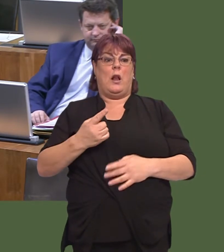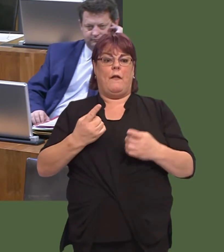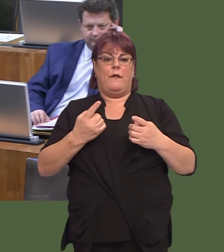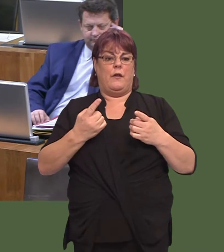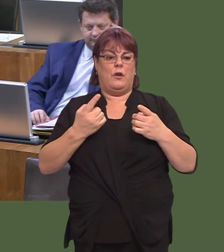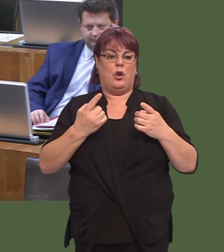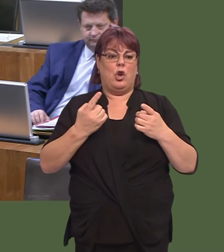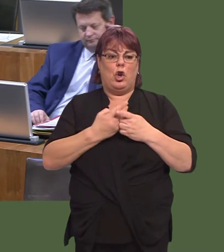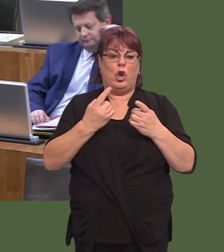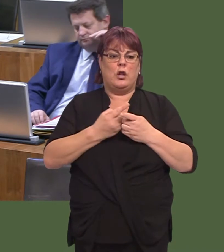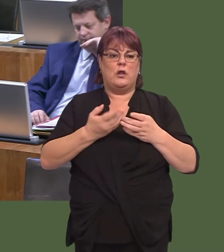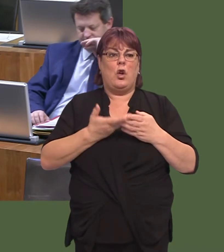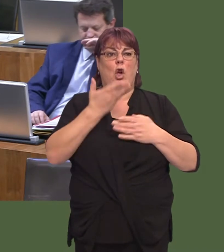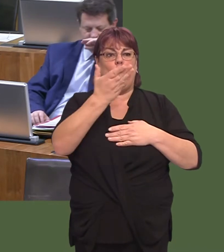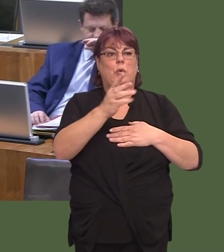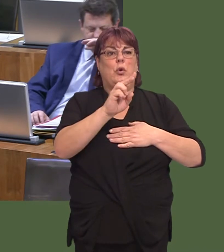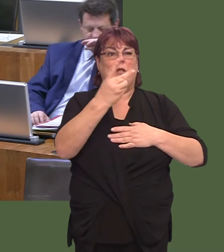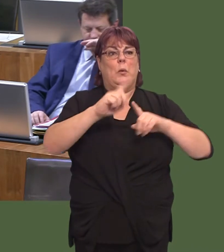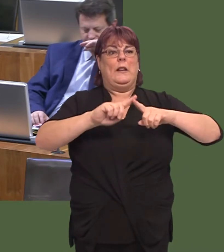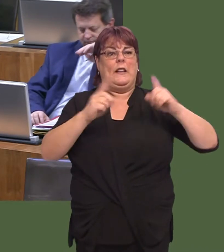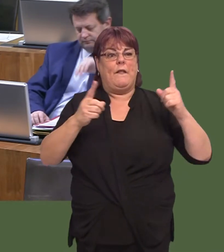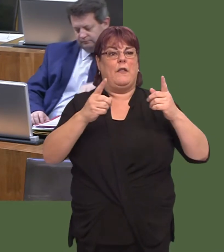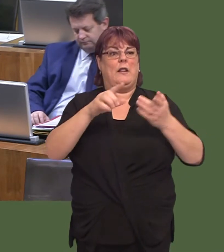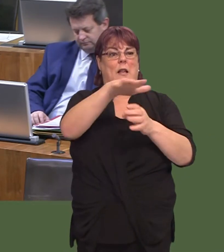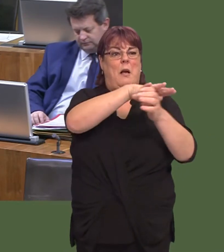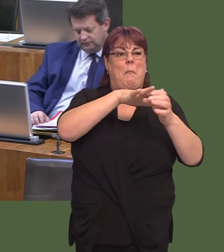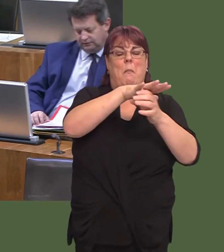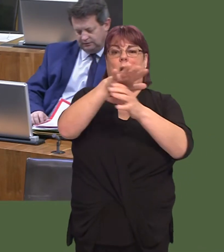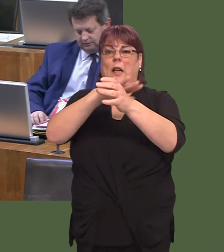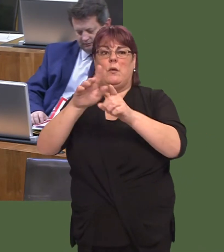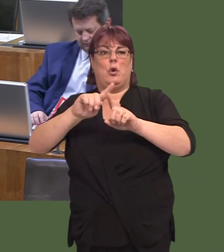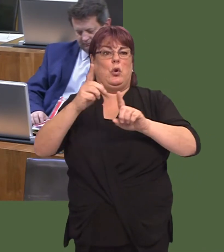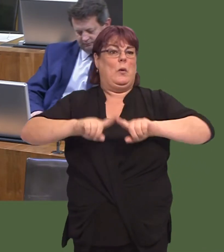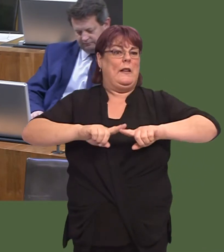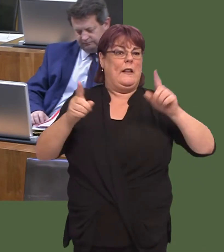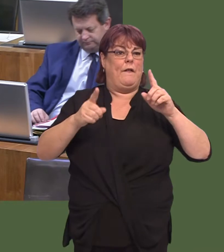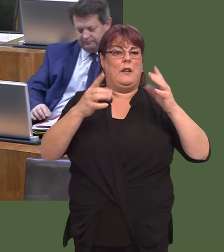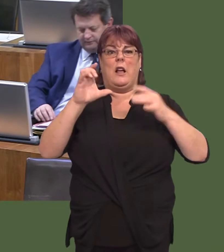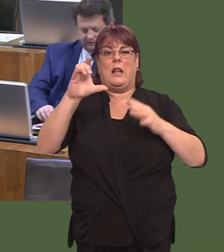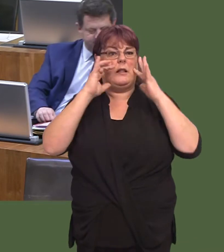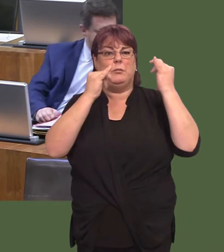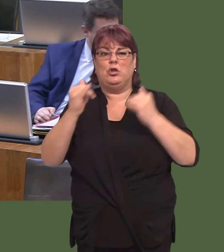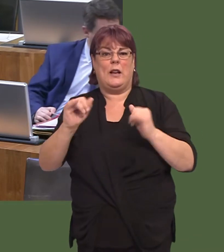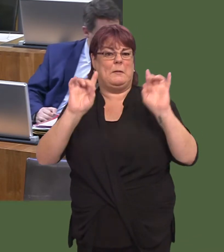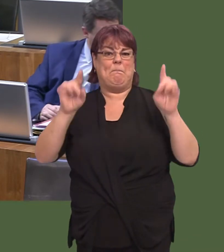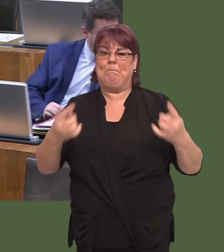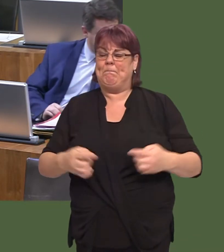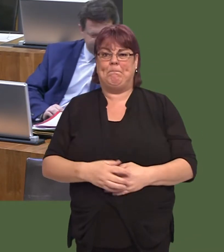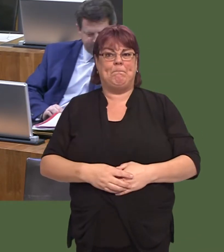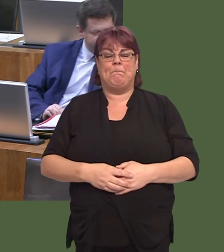customs unions without any kind of physical checks on crossing a land border. This has always been the problem, to my mind.